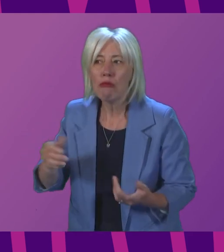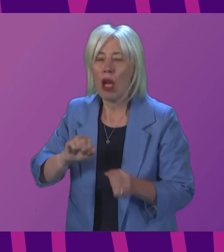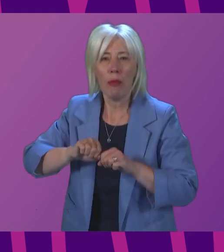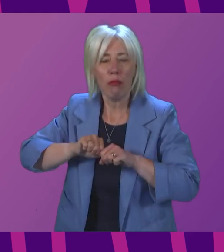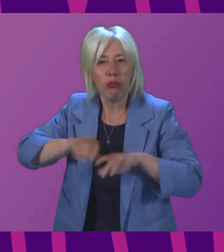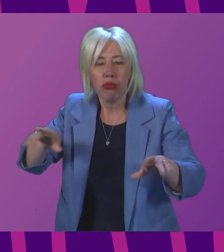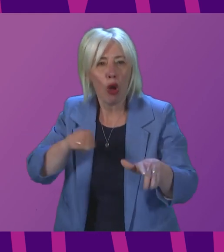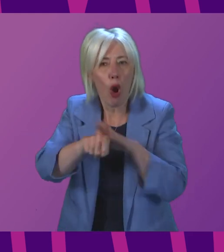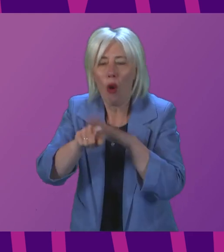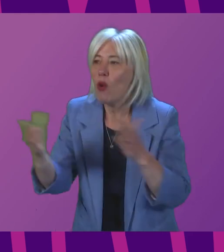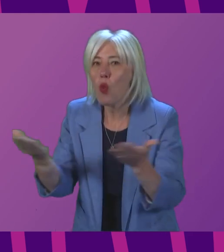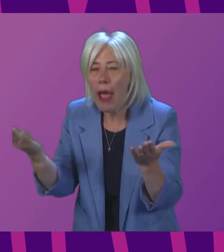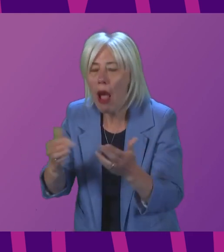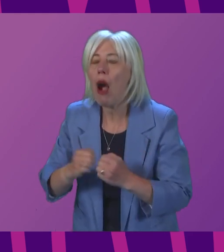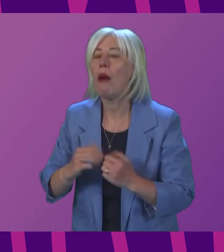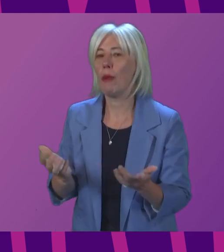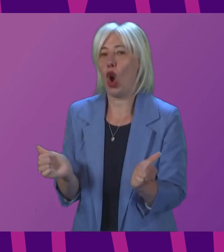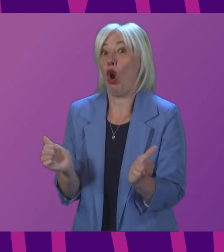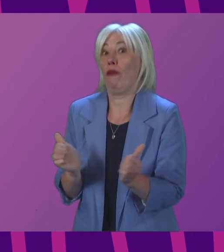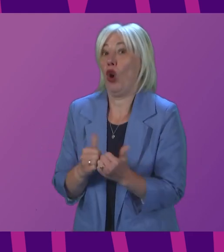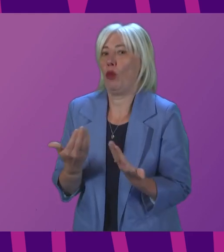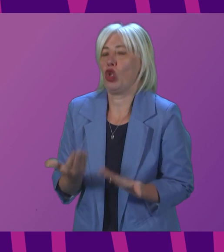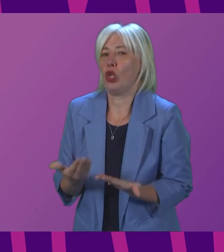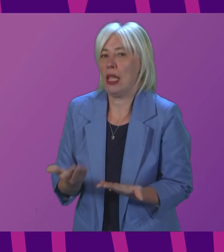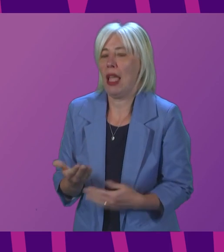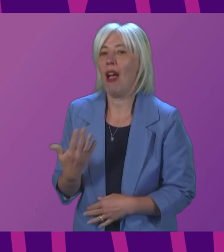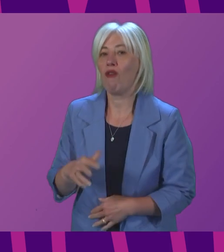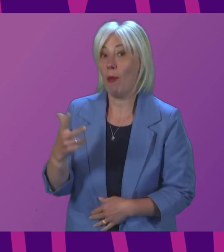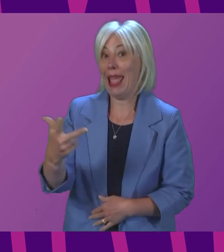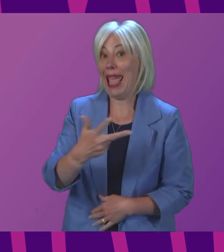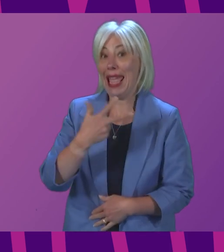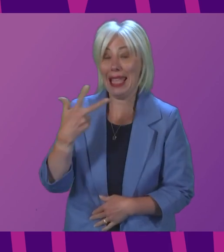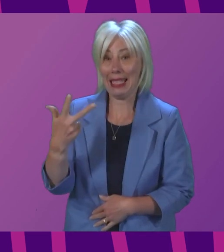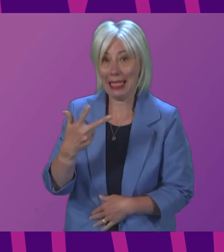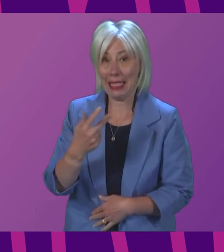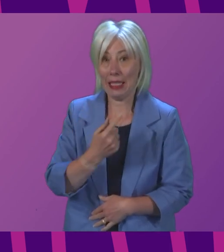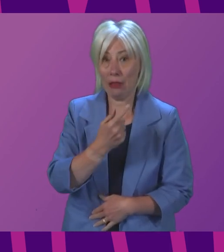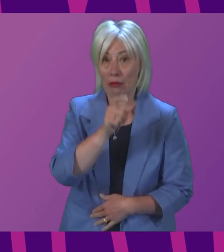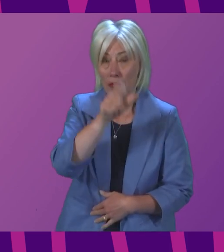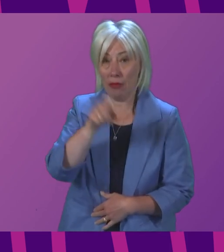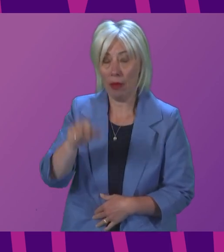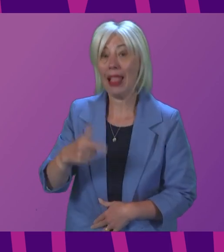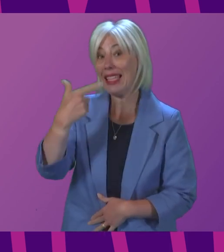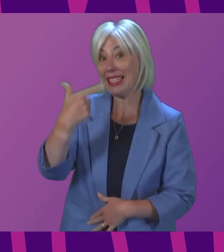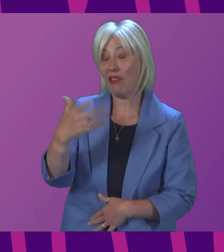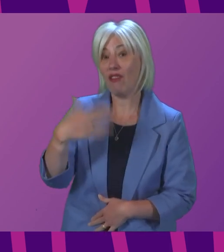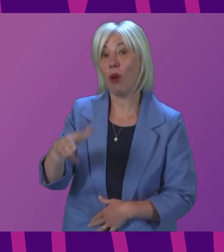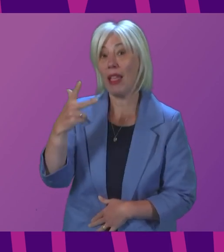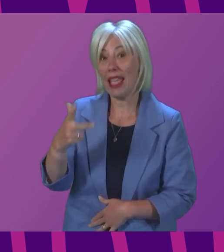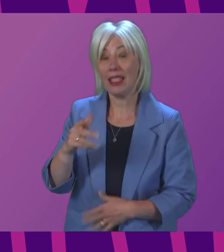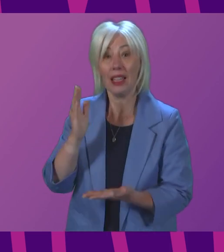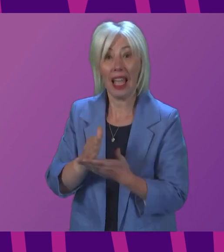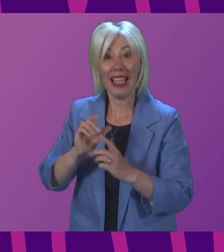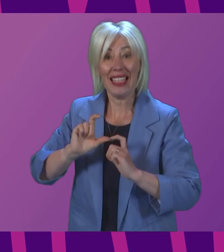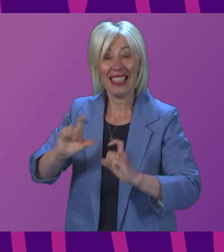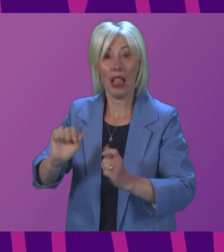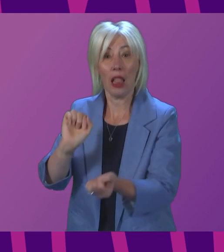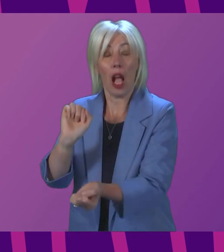I can confirm that, of the eight individuals, seven are actually still in custody as we